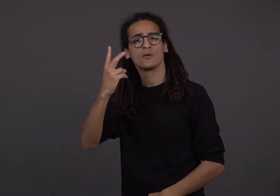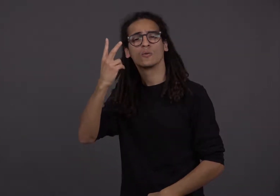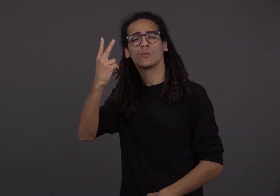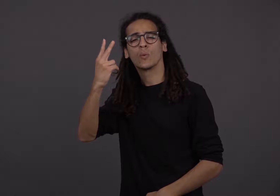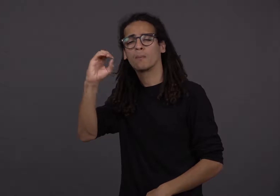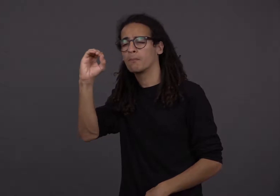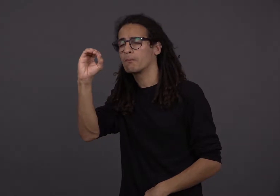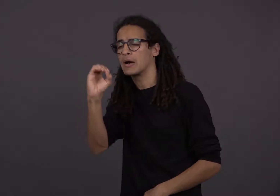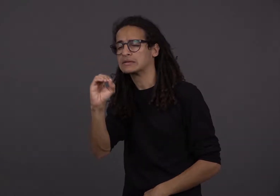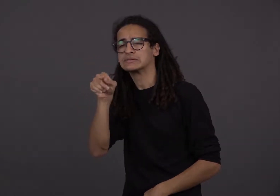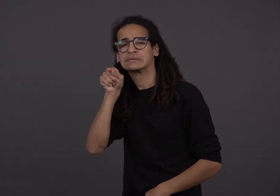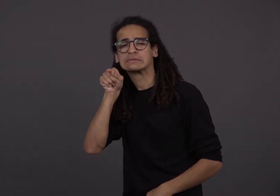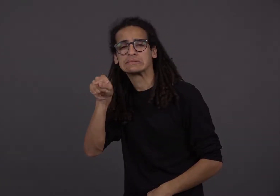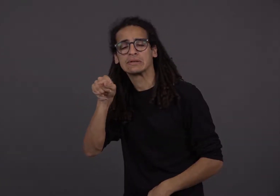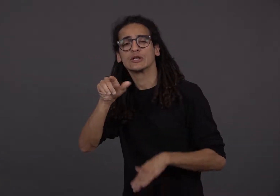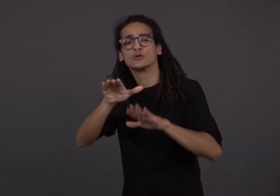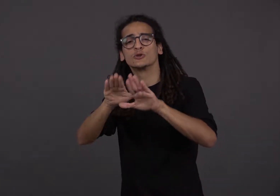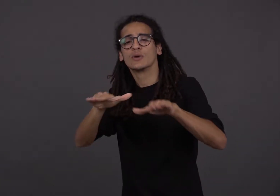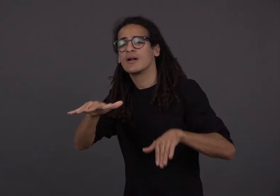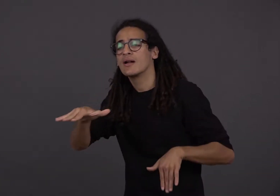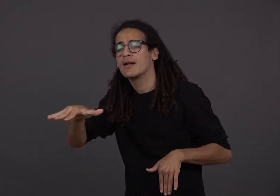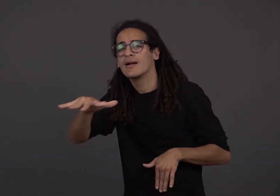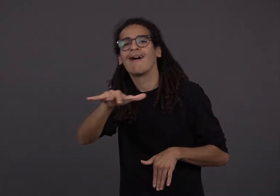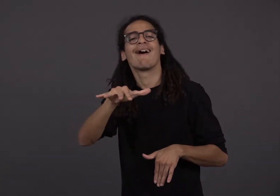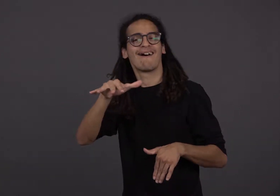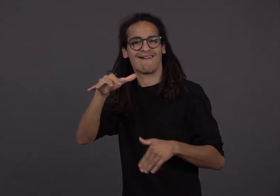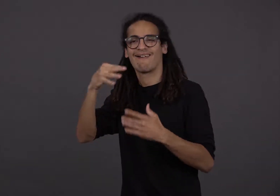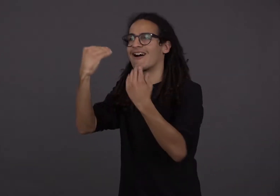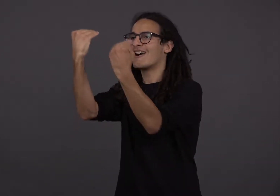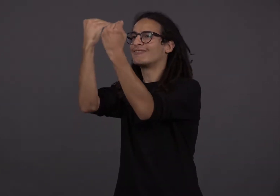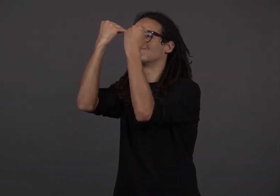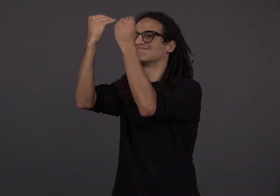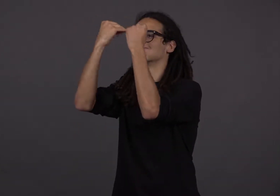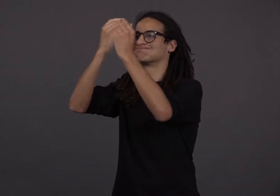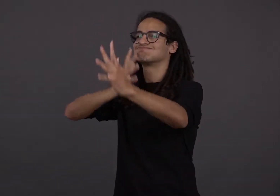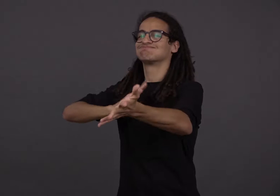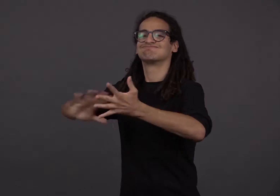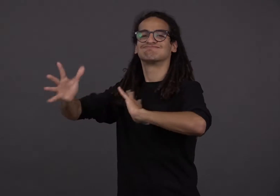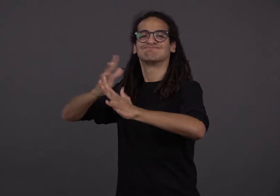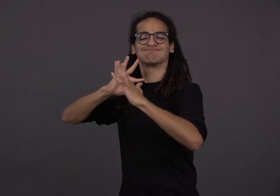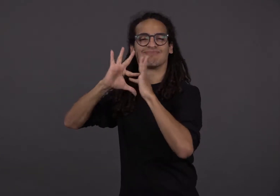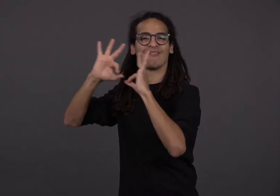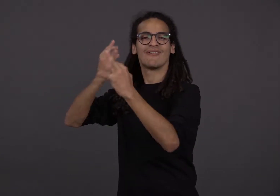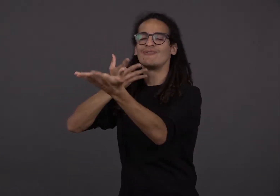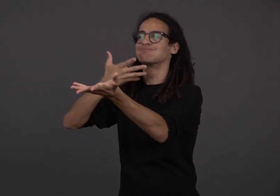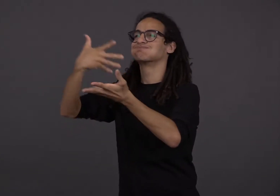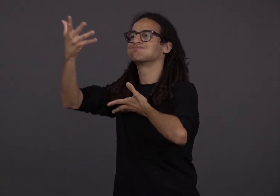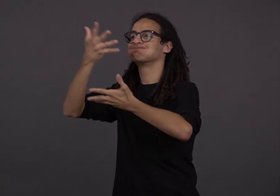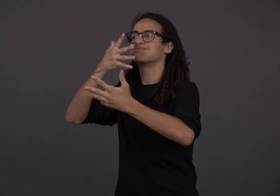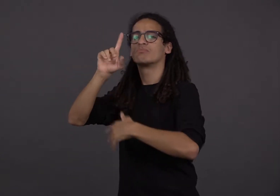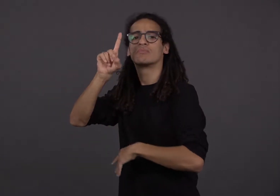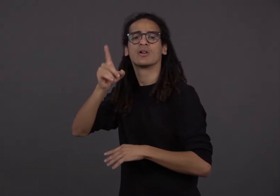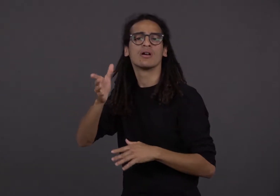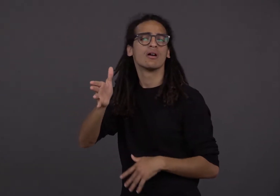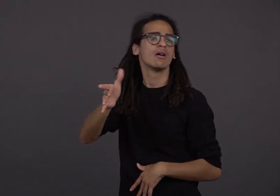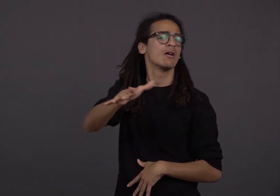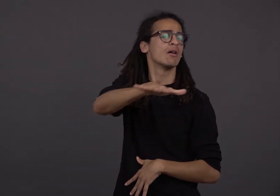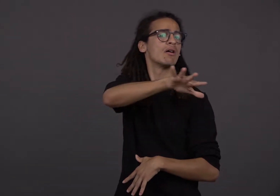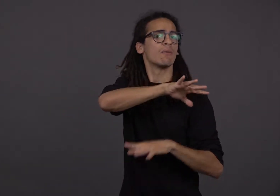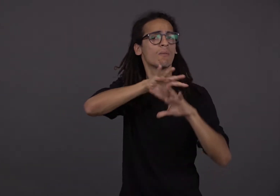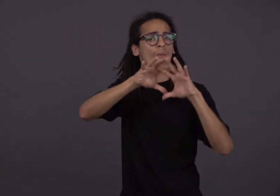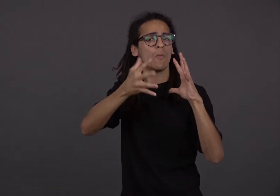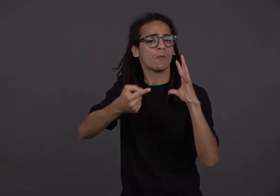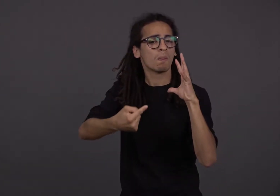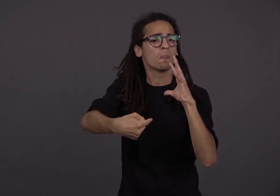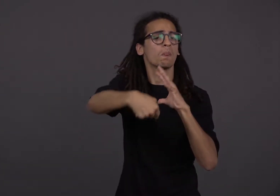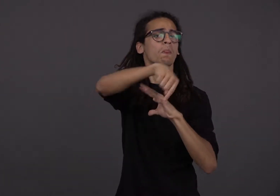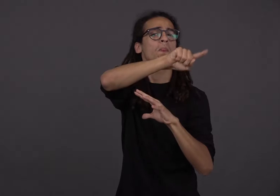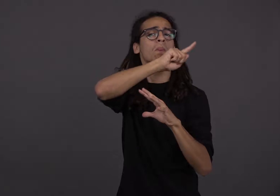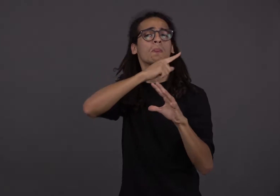"Only two percent of these children receive instruction in sign language, severely limiting their access